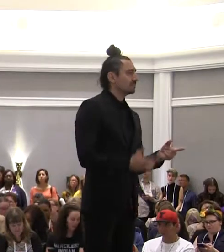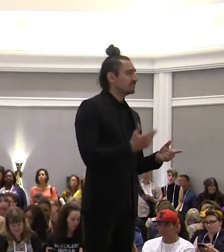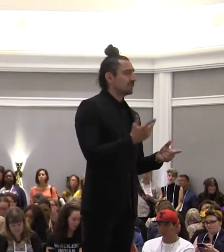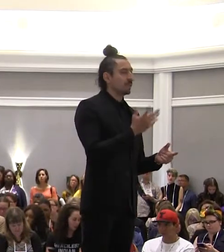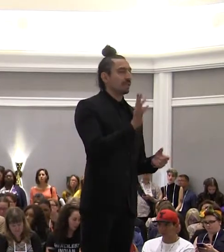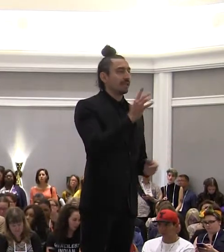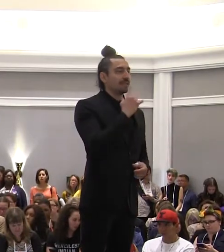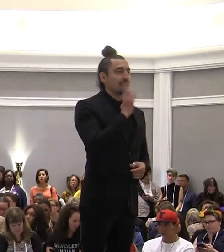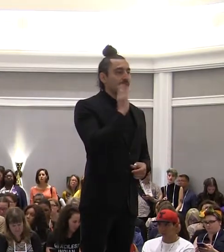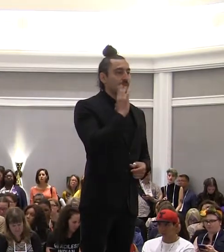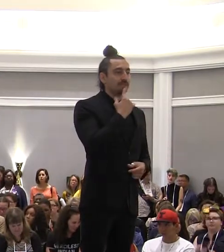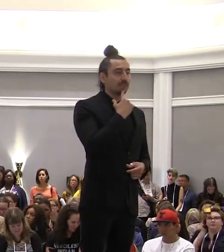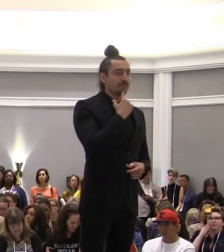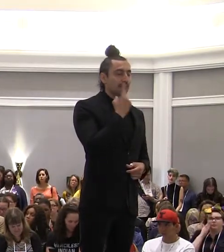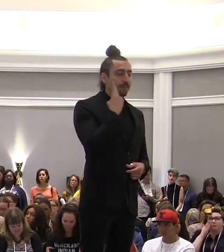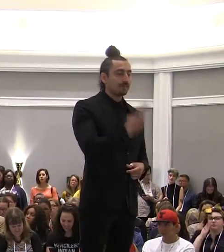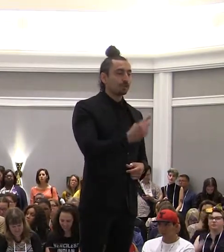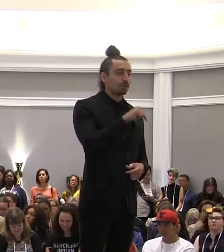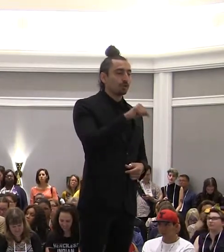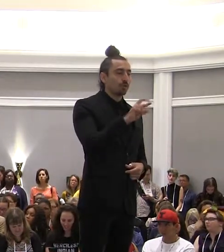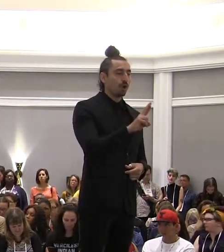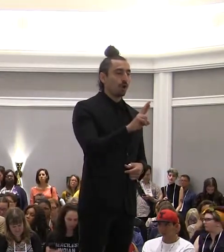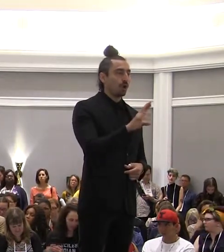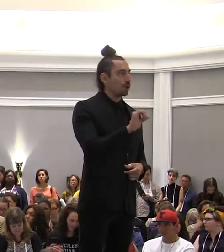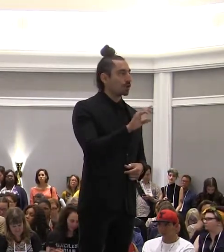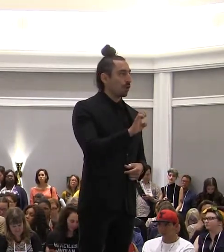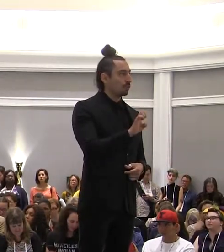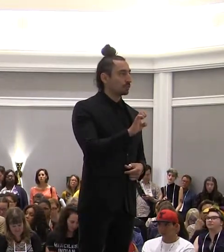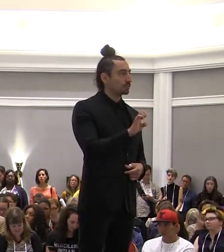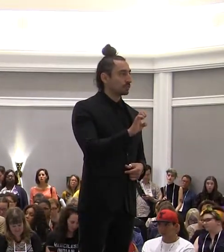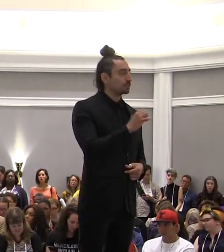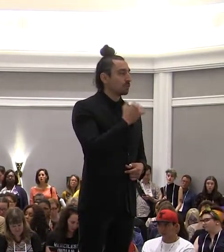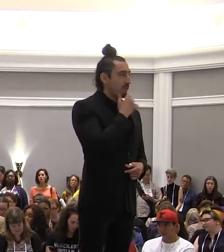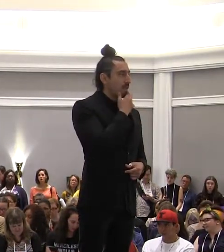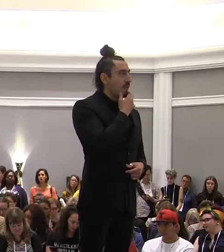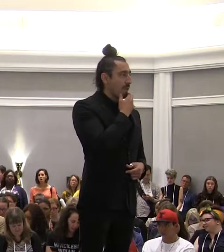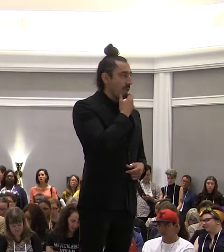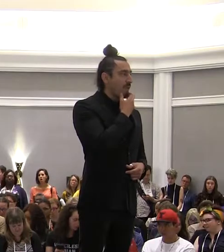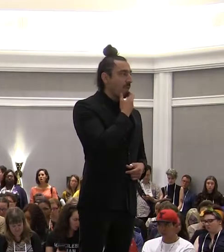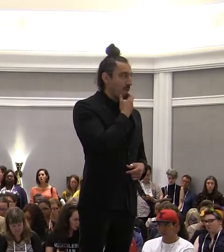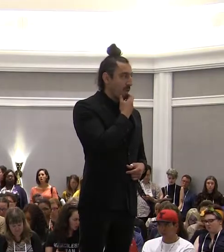and they will scan your phone with their phone, and we will have the data we need.